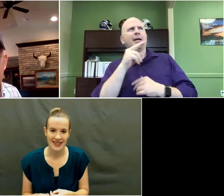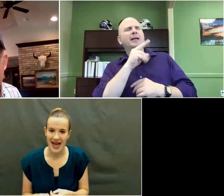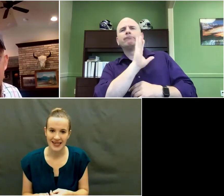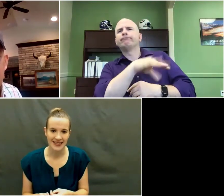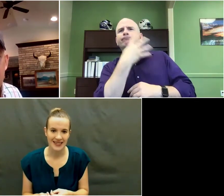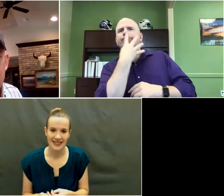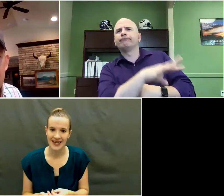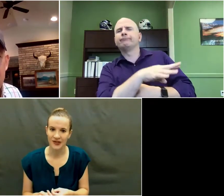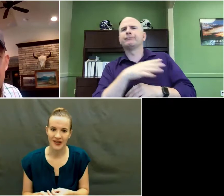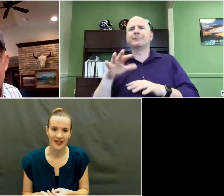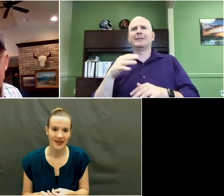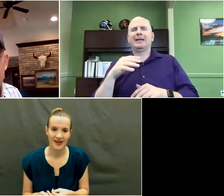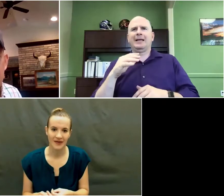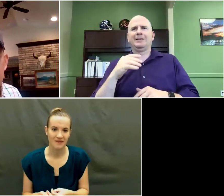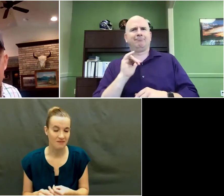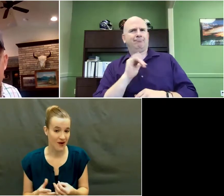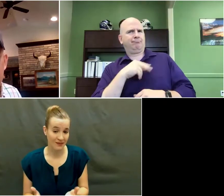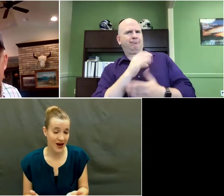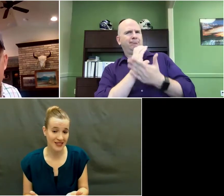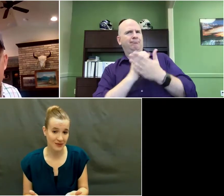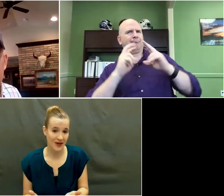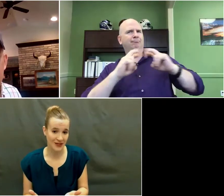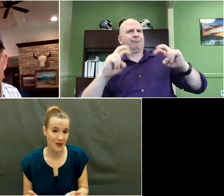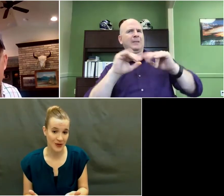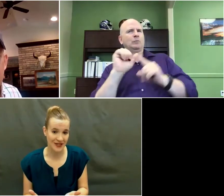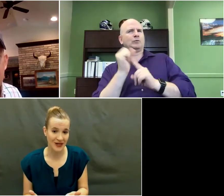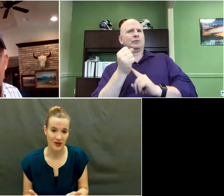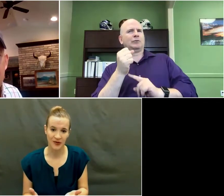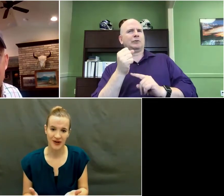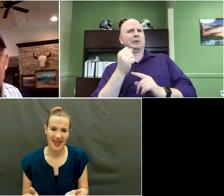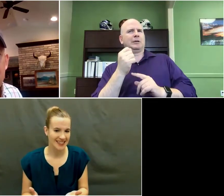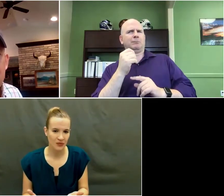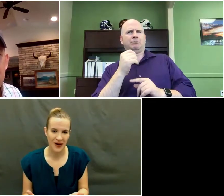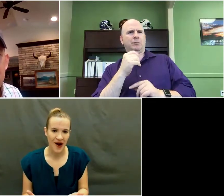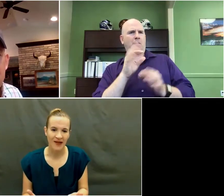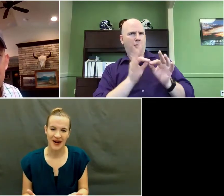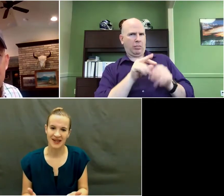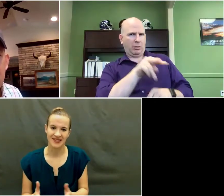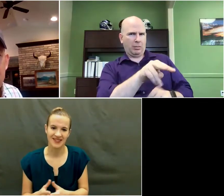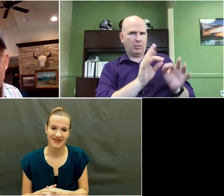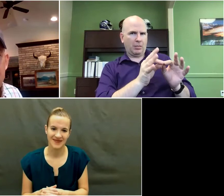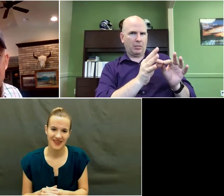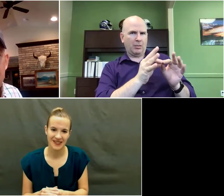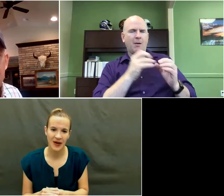that the teacher, possibly because we were using an interpreter, didn't want to call on us. So I